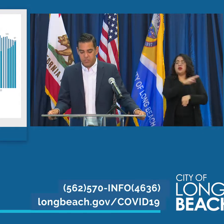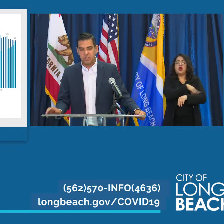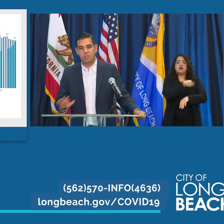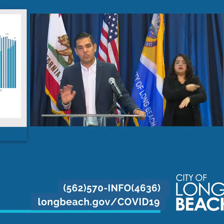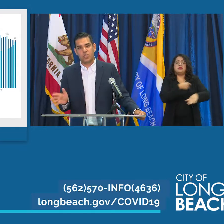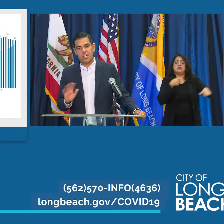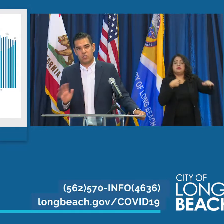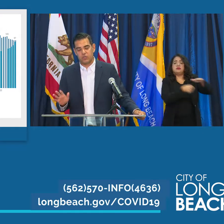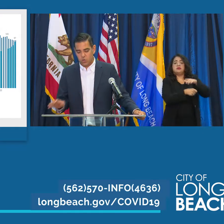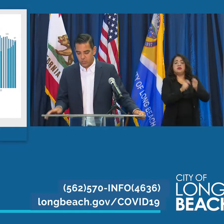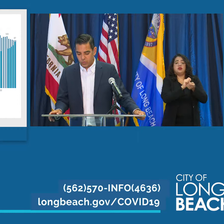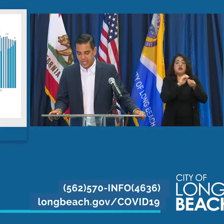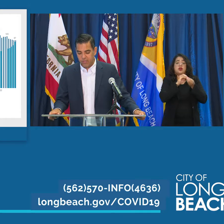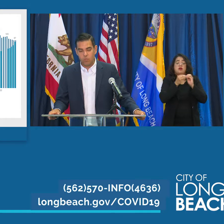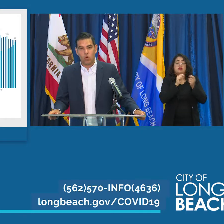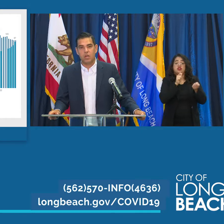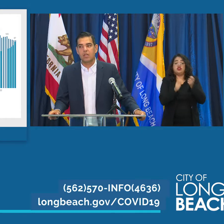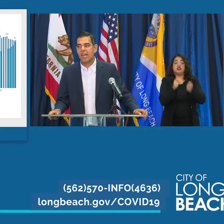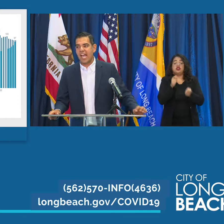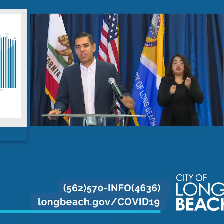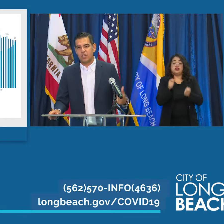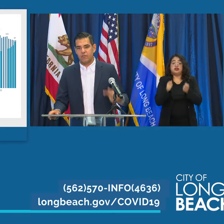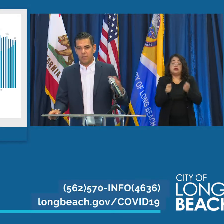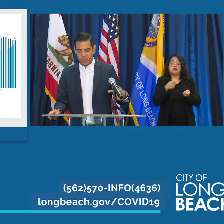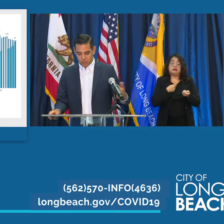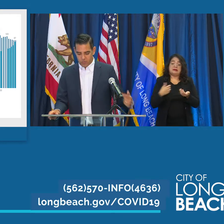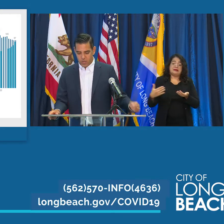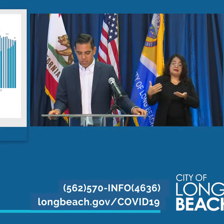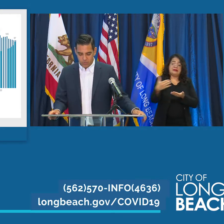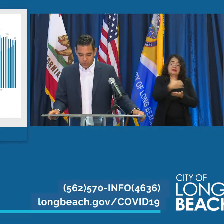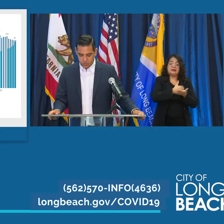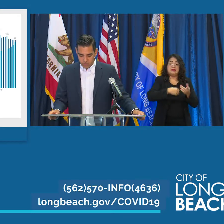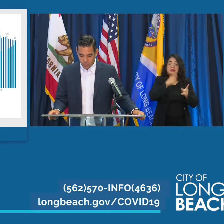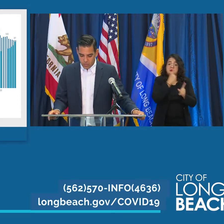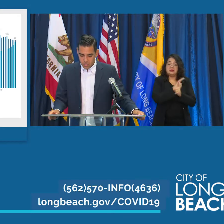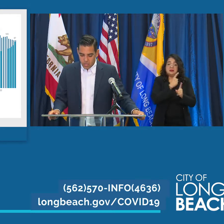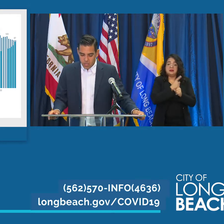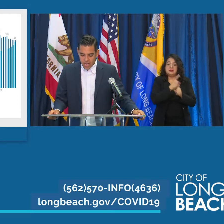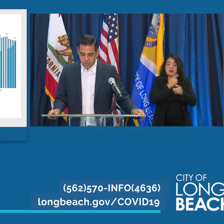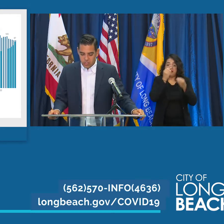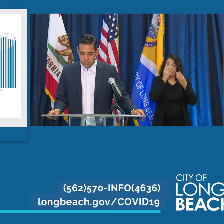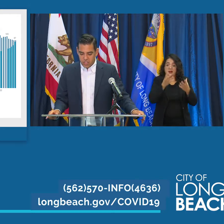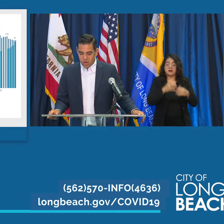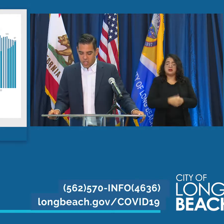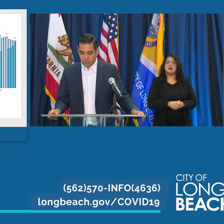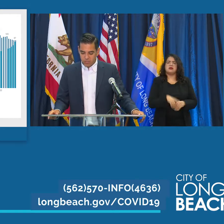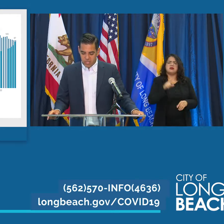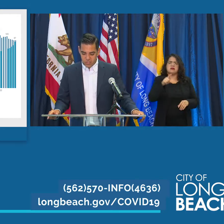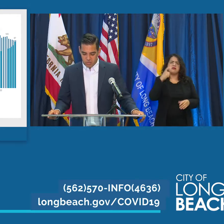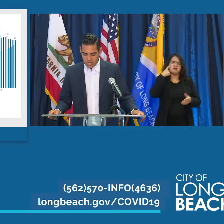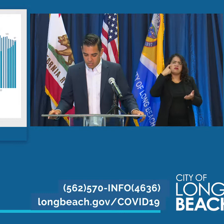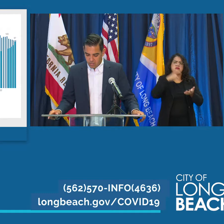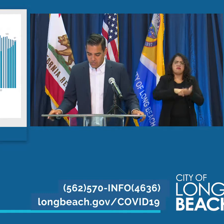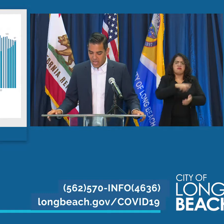these numbers change of course as we gather more accurate information from the hospitals. As you can see, our hospitalization rate